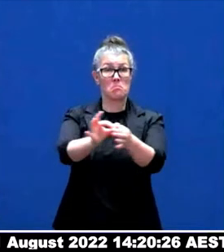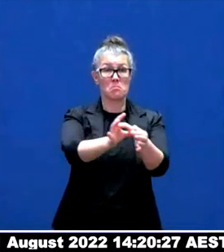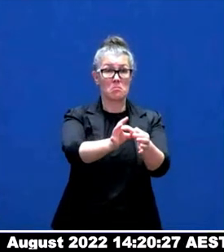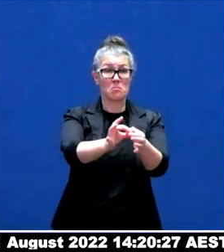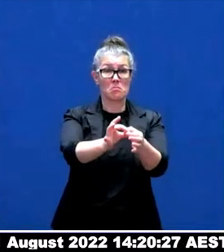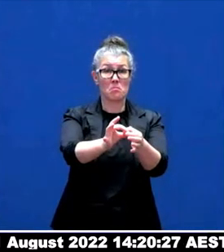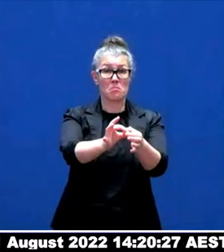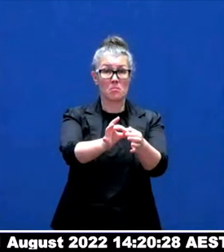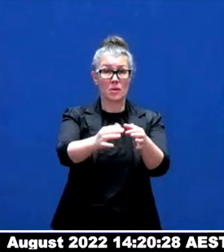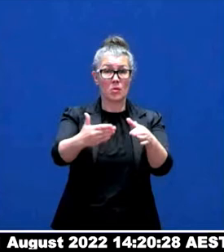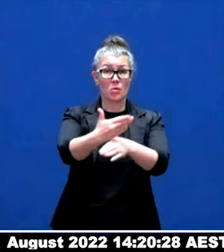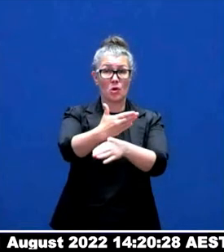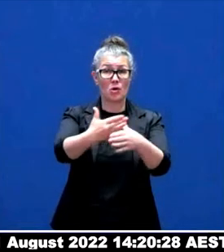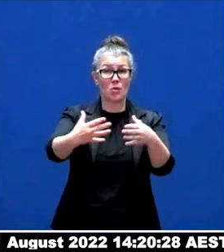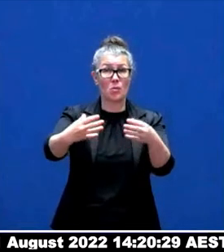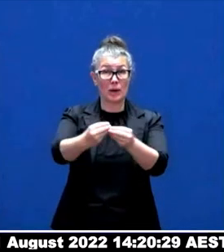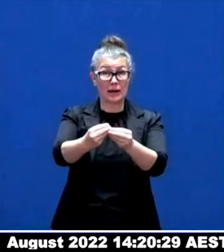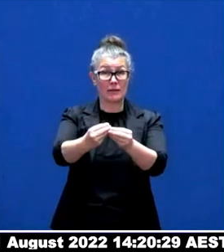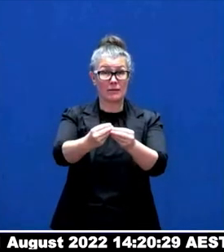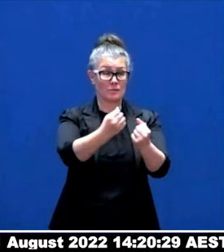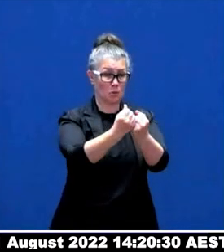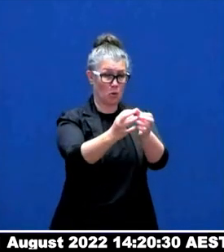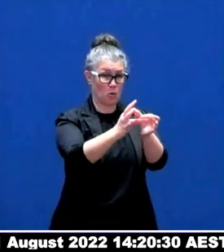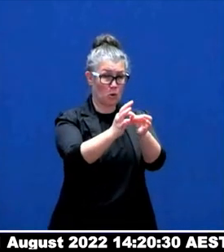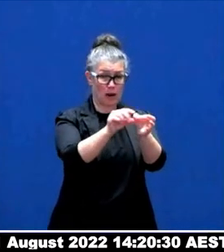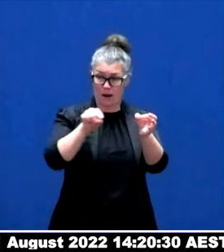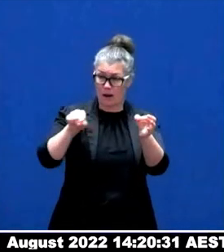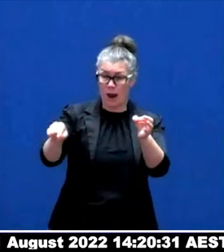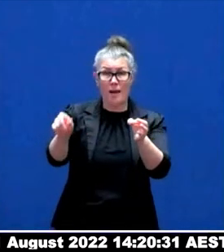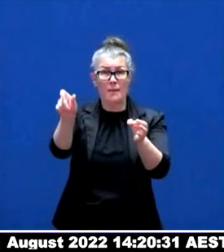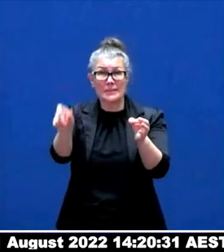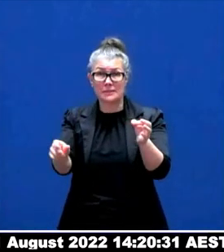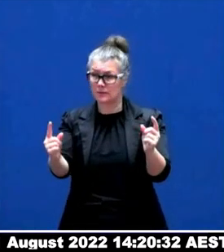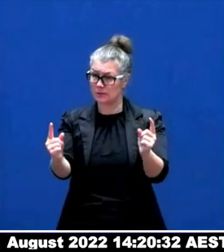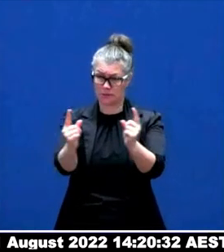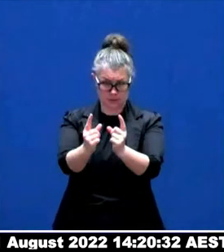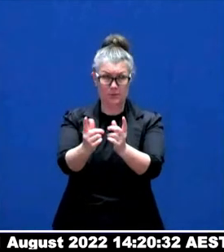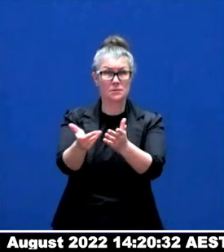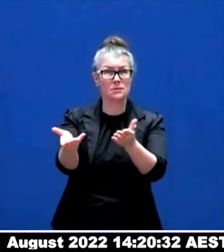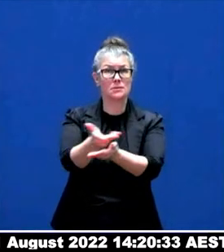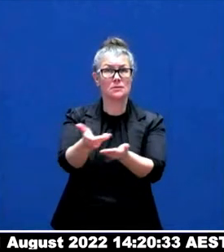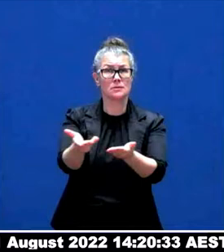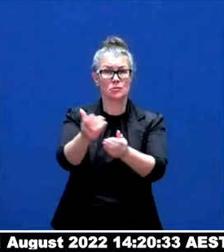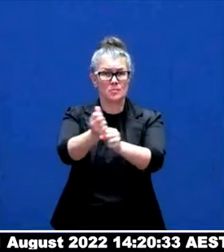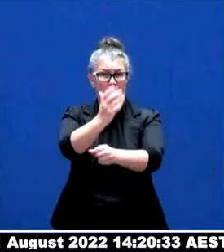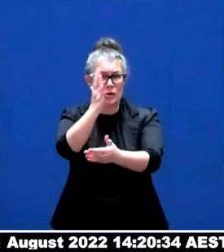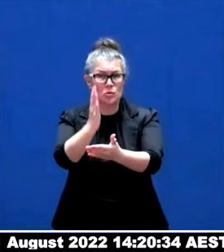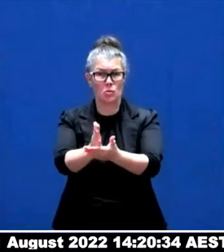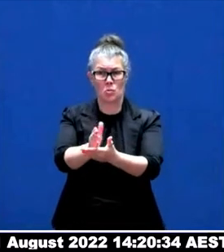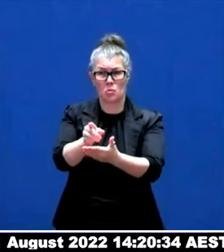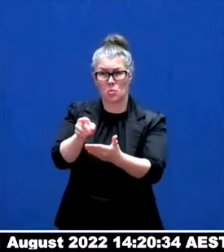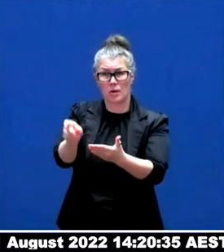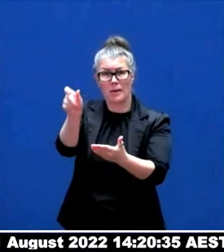coordinator and the participant, with a view to ensuring that the participant can